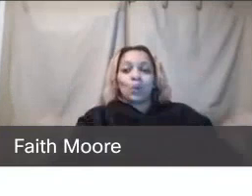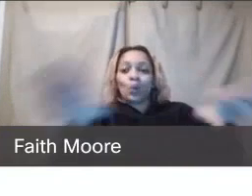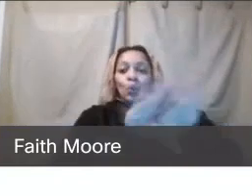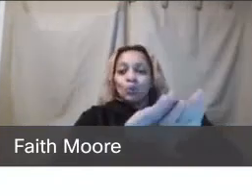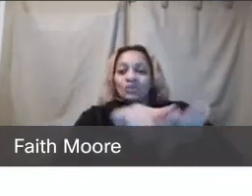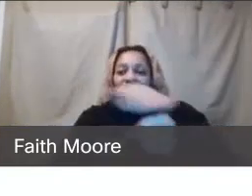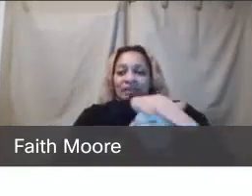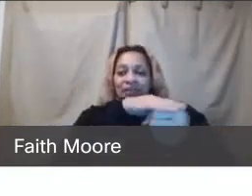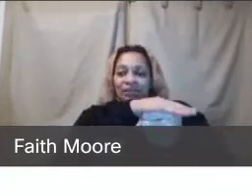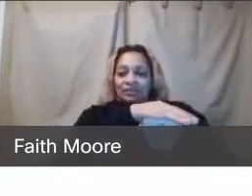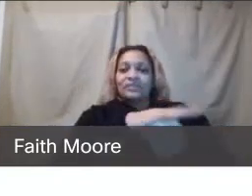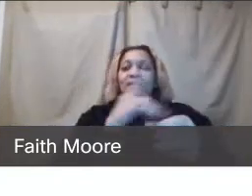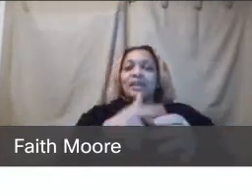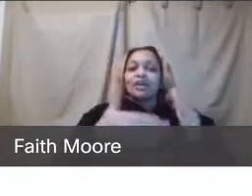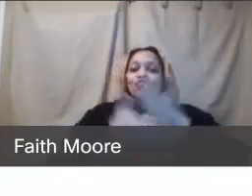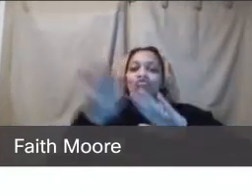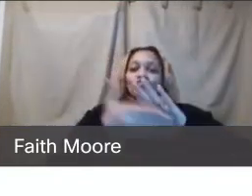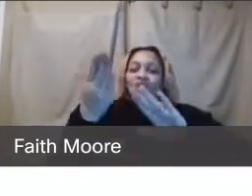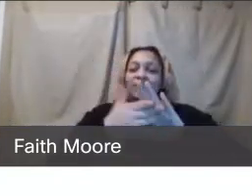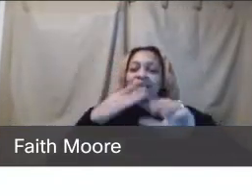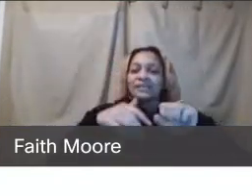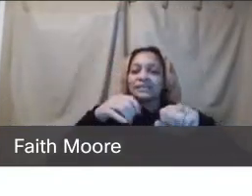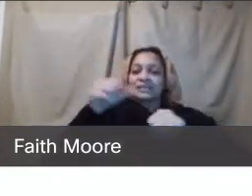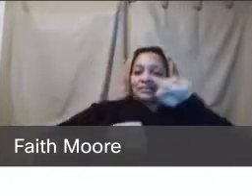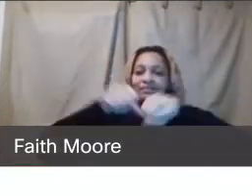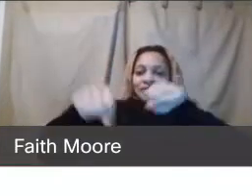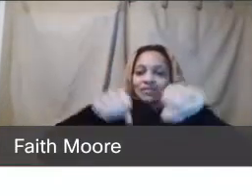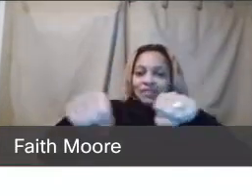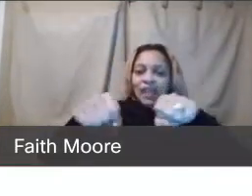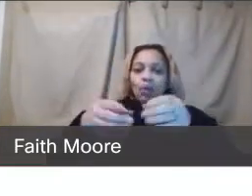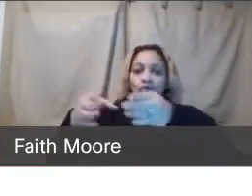And run the cycle track through to stop our app main avenue. So that.